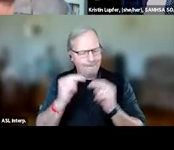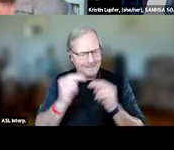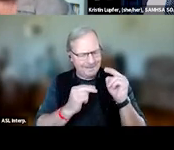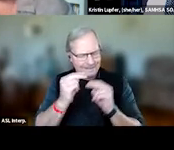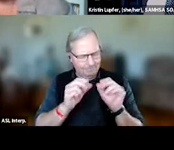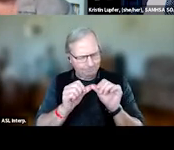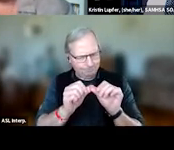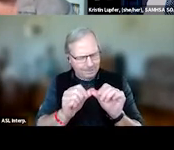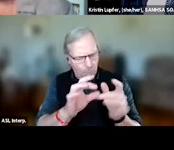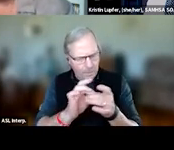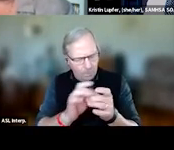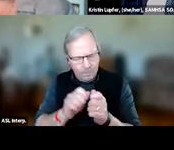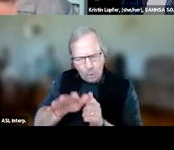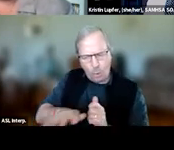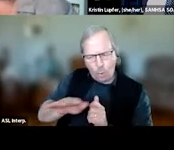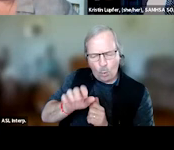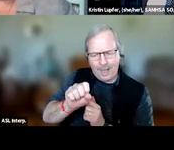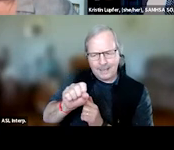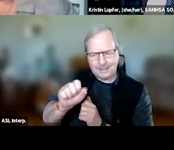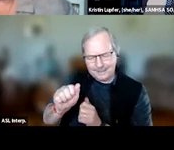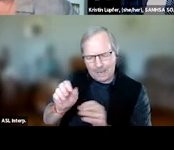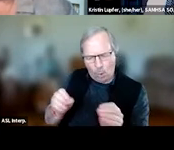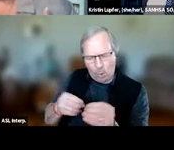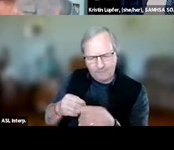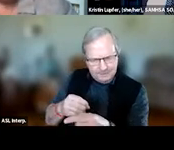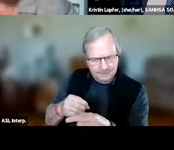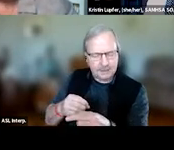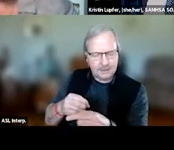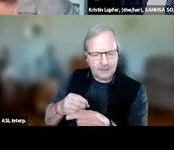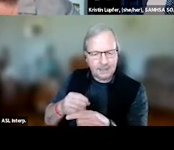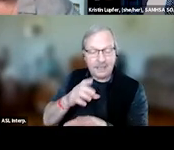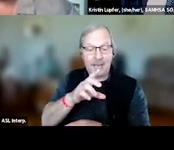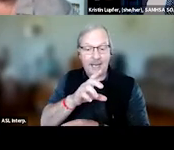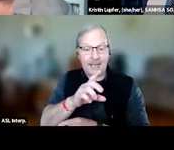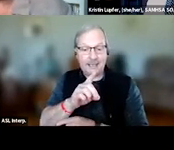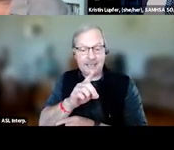with your local SSA offices and your disability determination services,